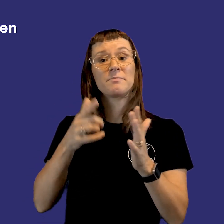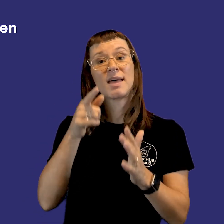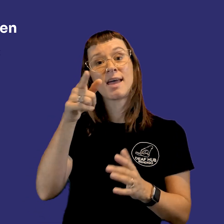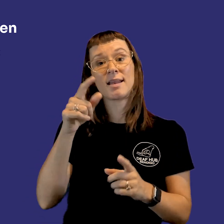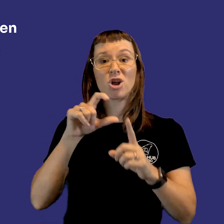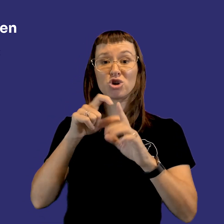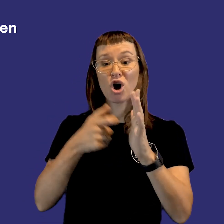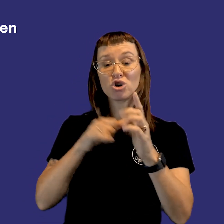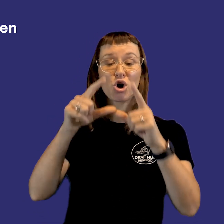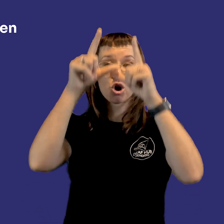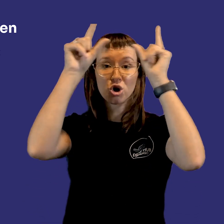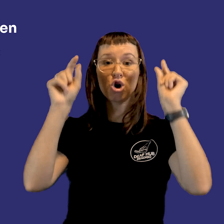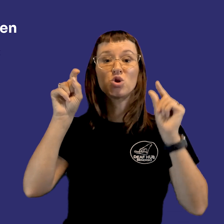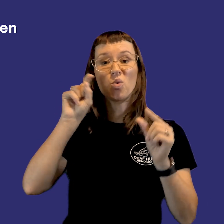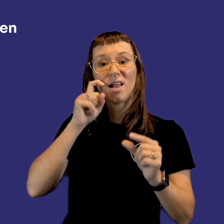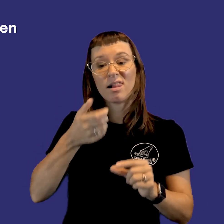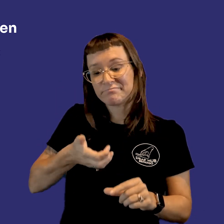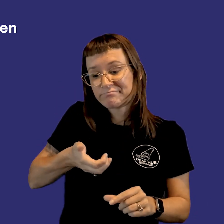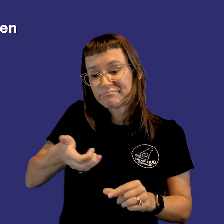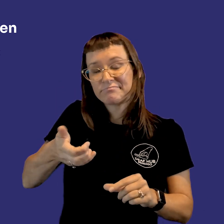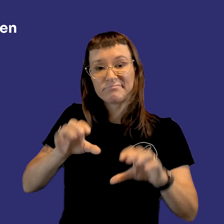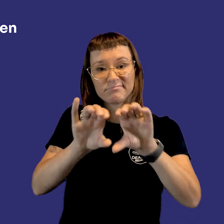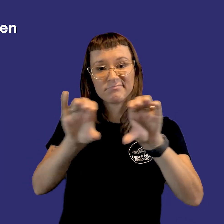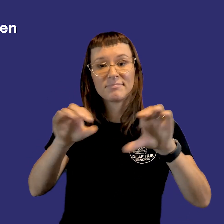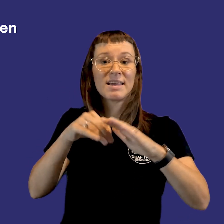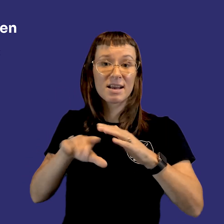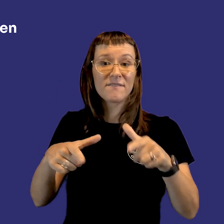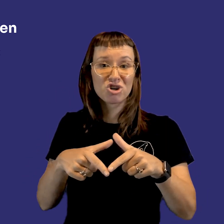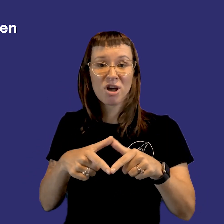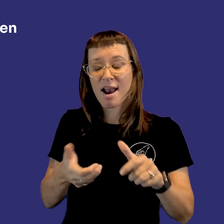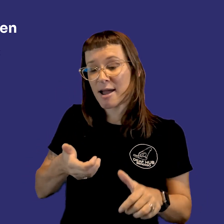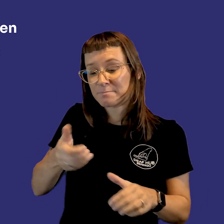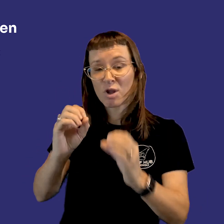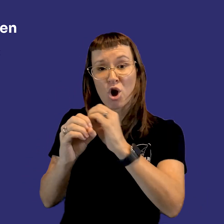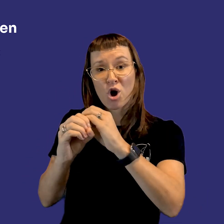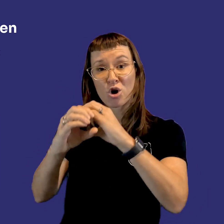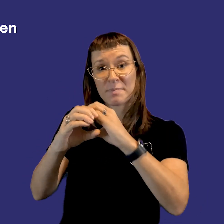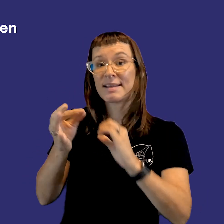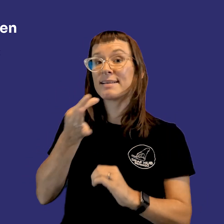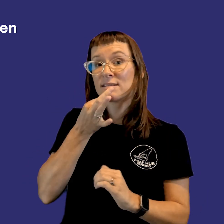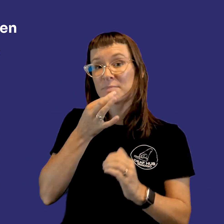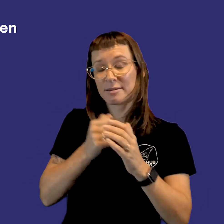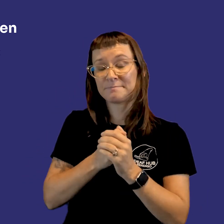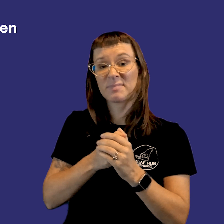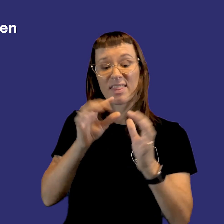The doctor or nurse will use an instrument called a speculum to gently open the vagina and collect the specimen using a small brush.